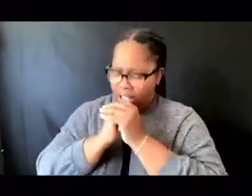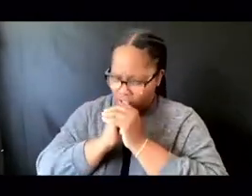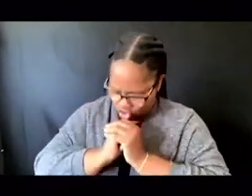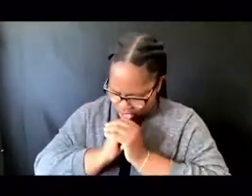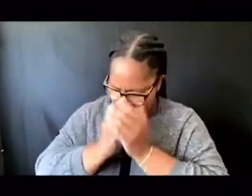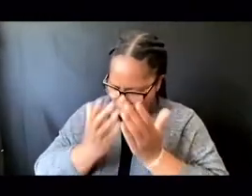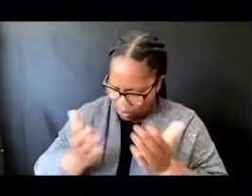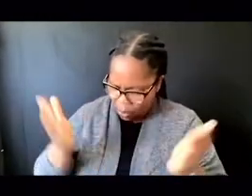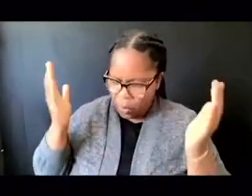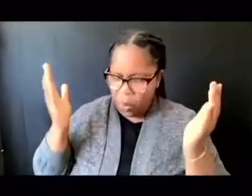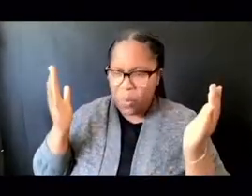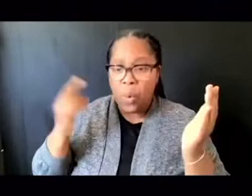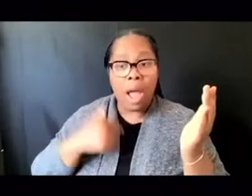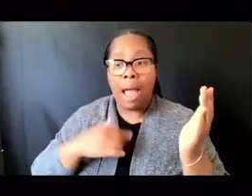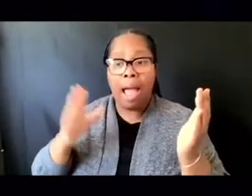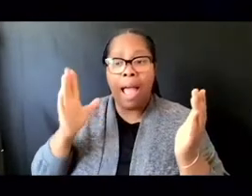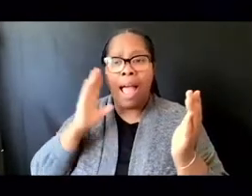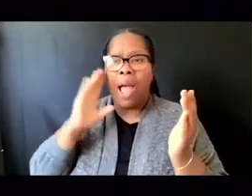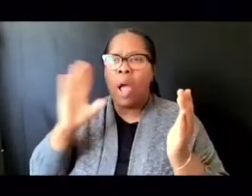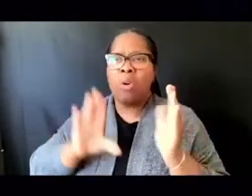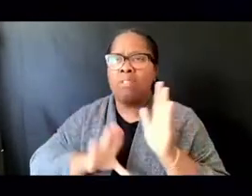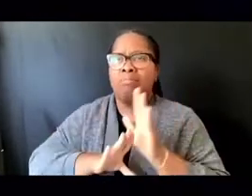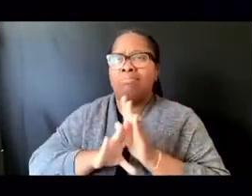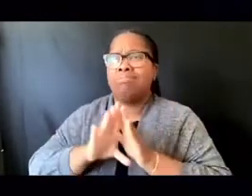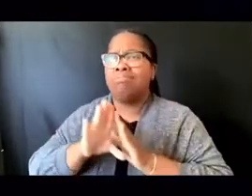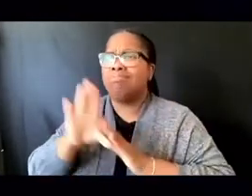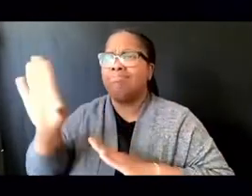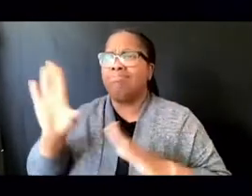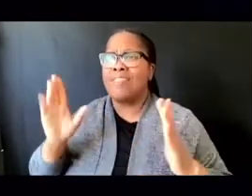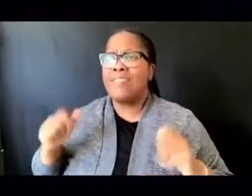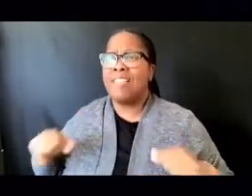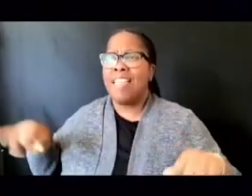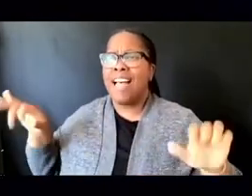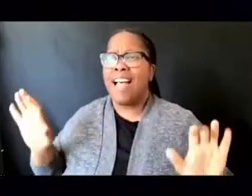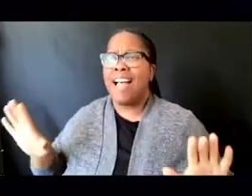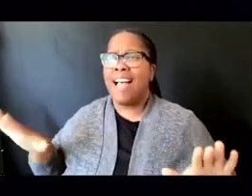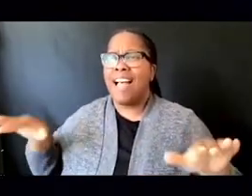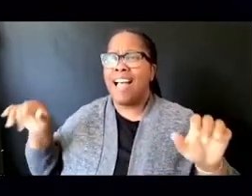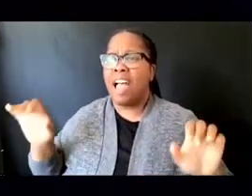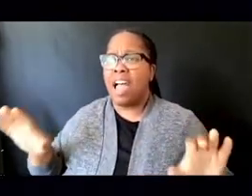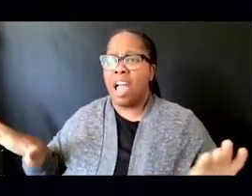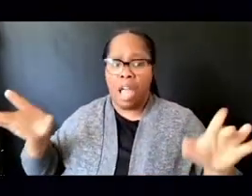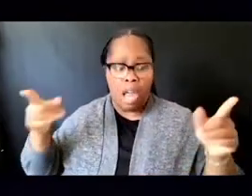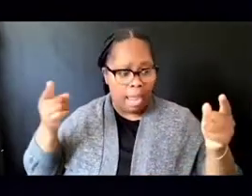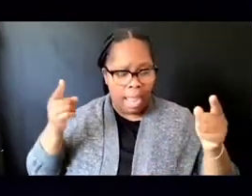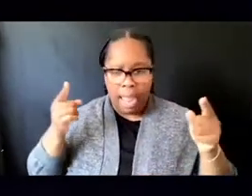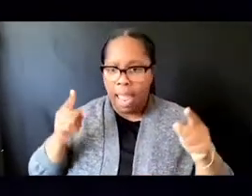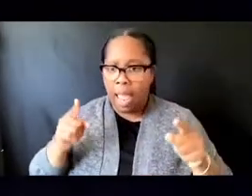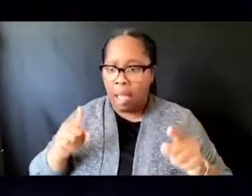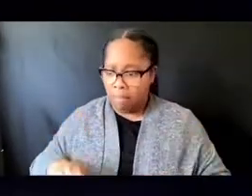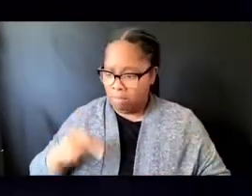I'll fly away When I die